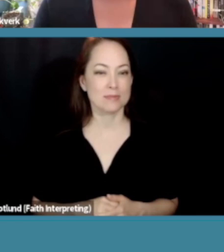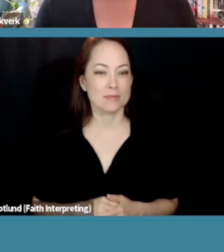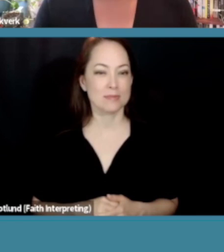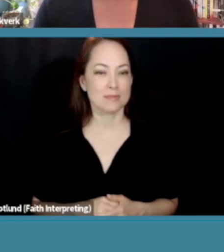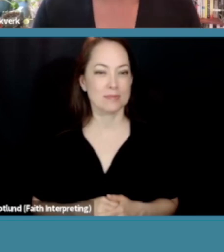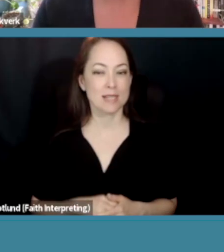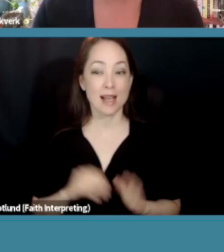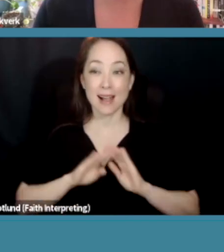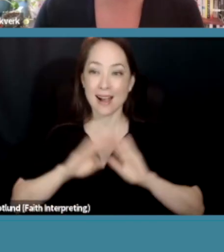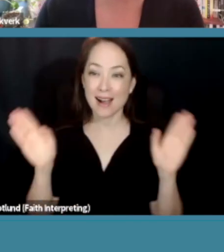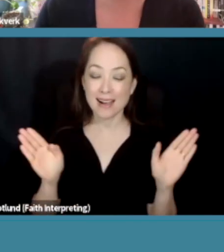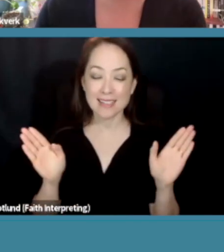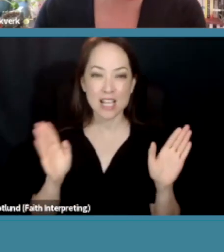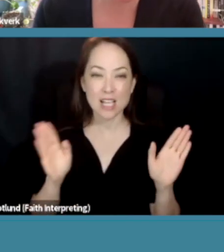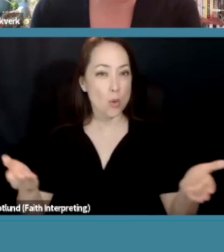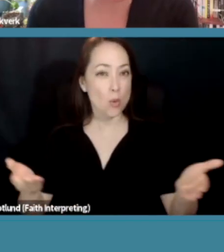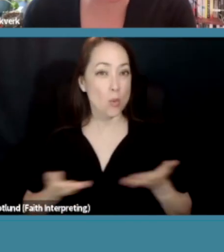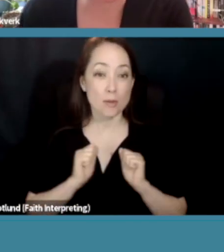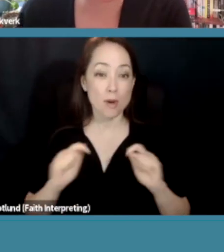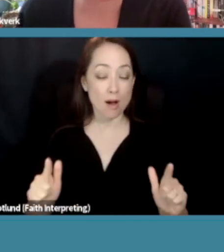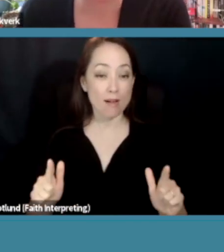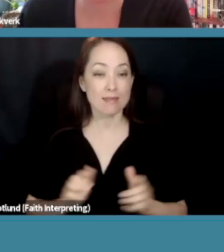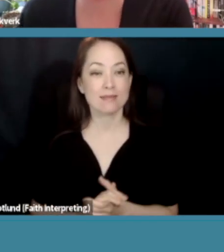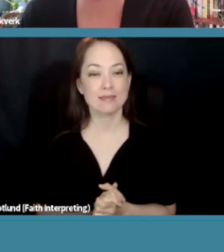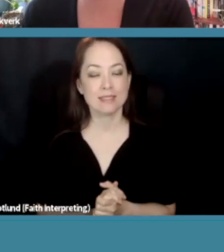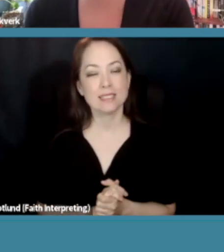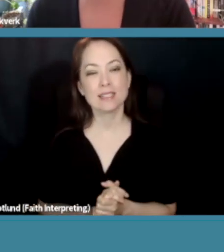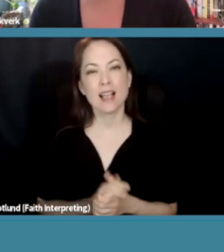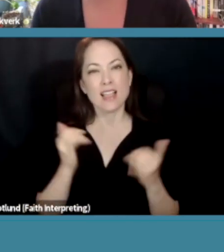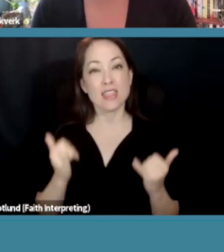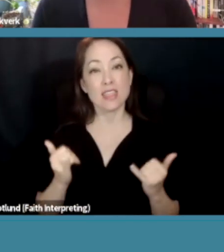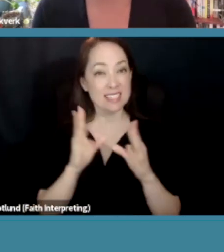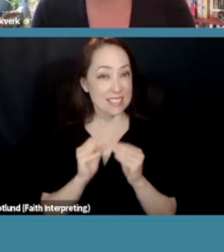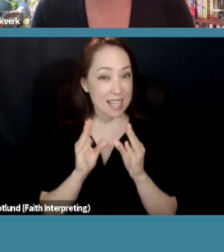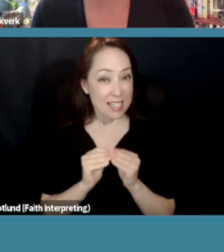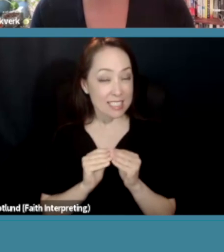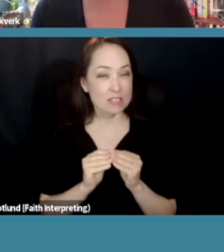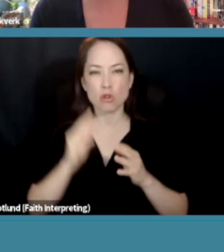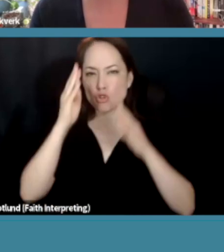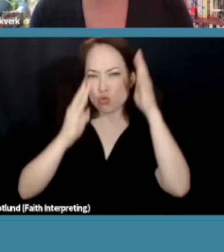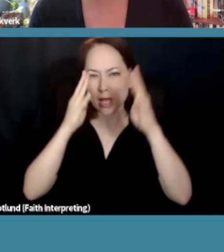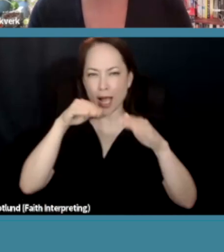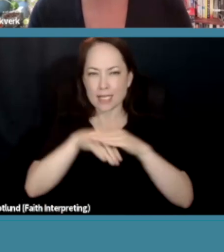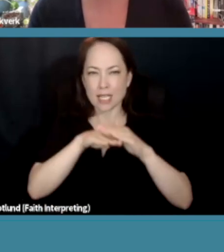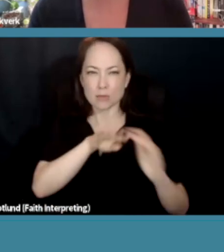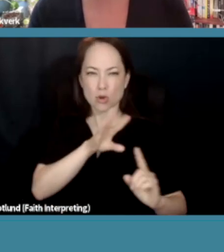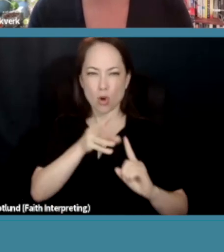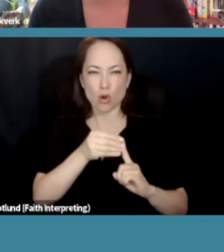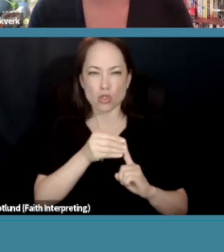[Karen] Hi. Welcome, everybody. This session is Creating Accessible Cultural Spaces,